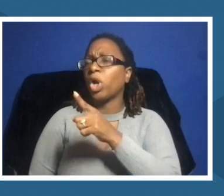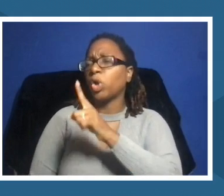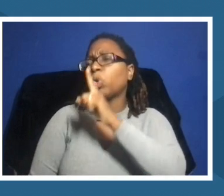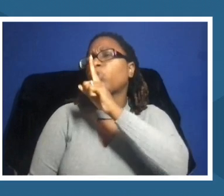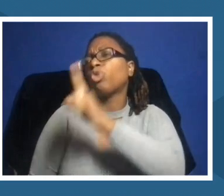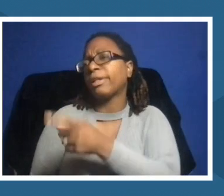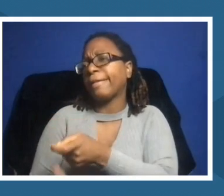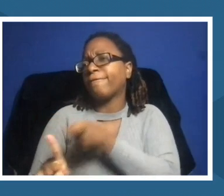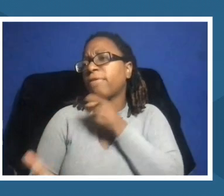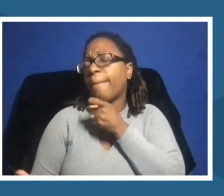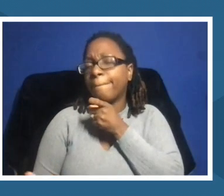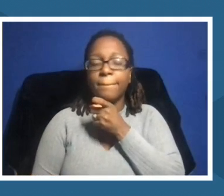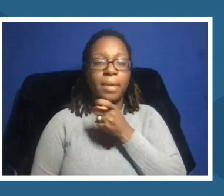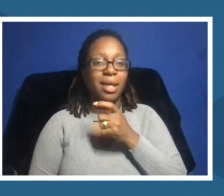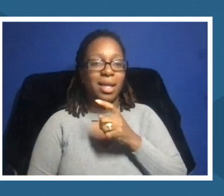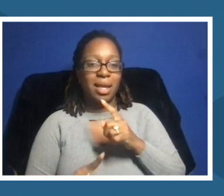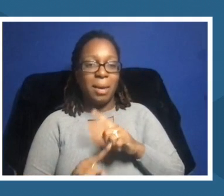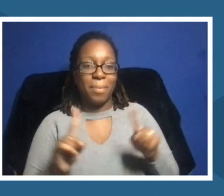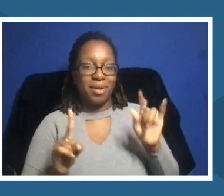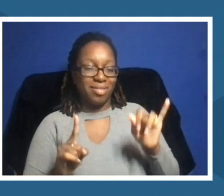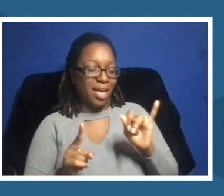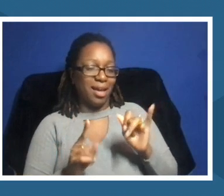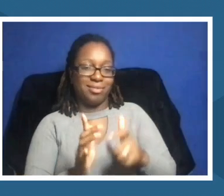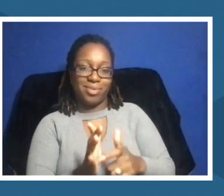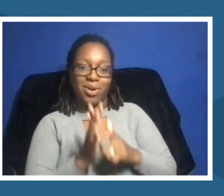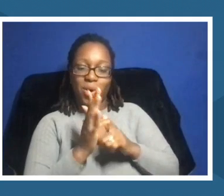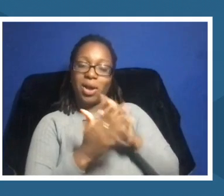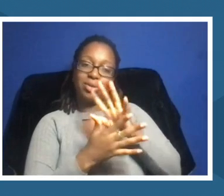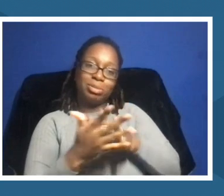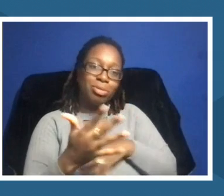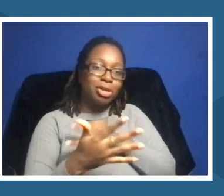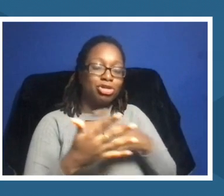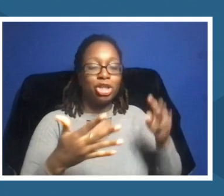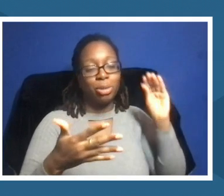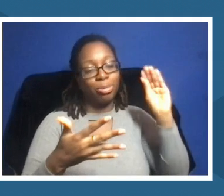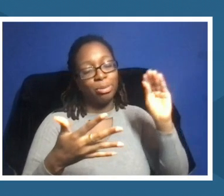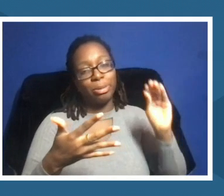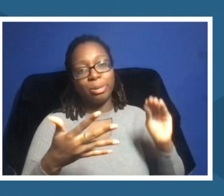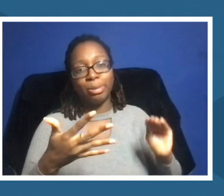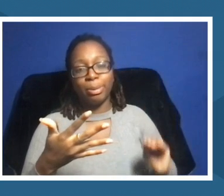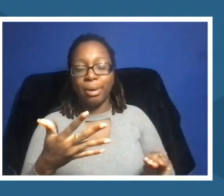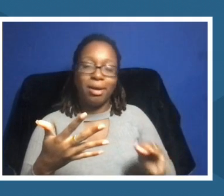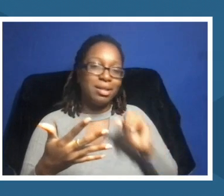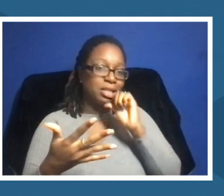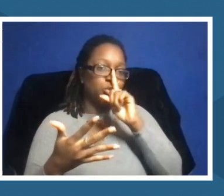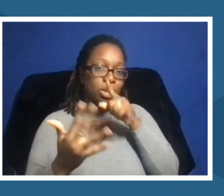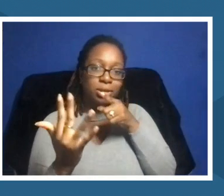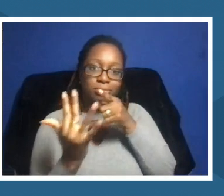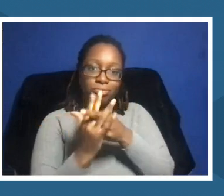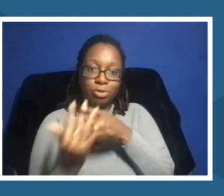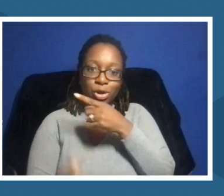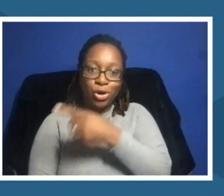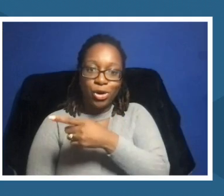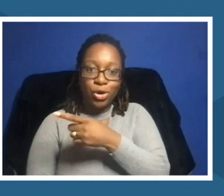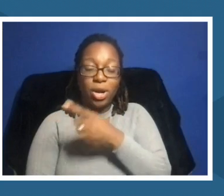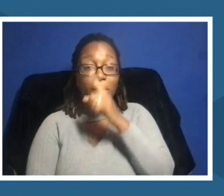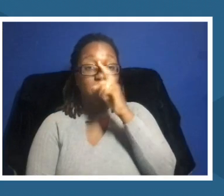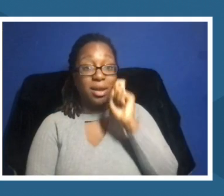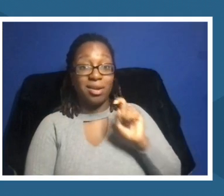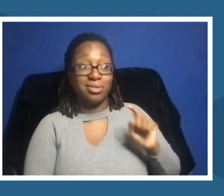that require spreadsheets and projections because according to one senior manager she's really good at math